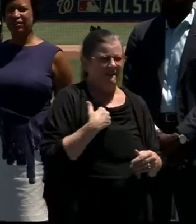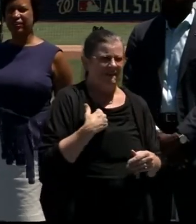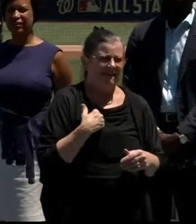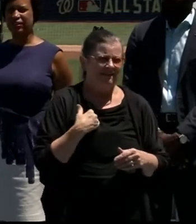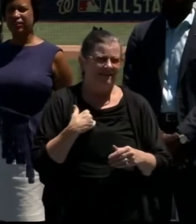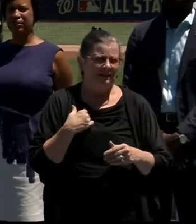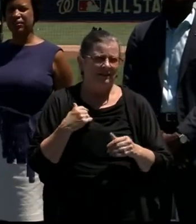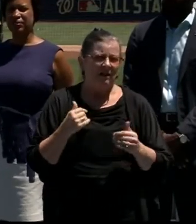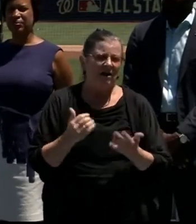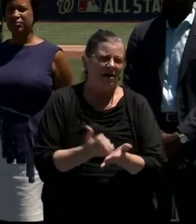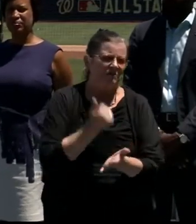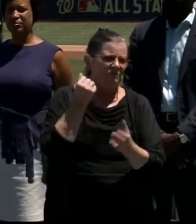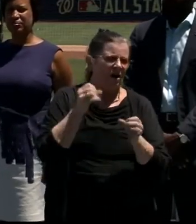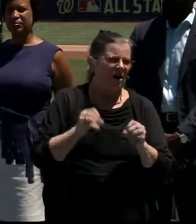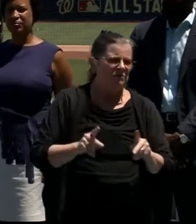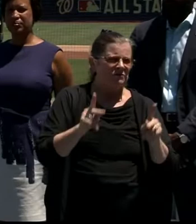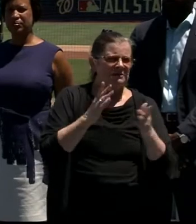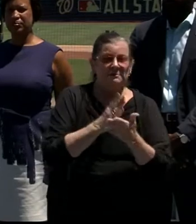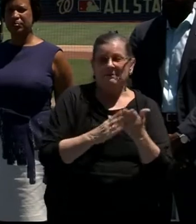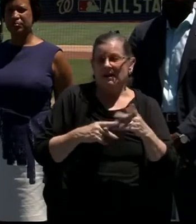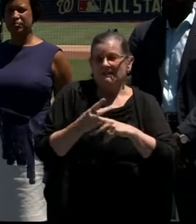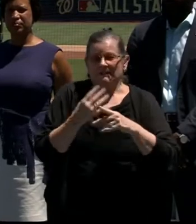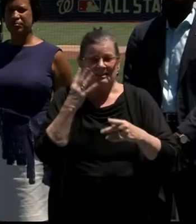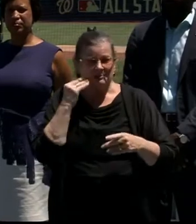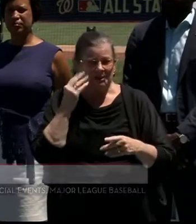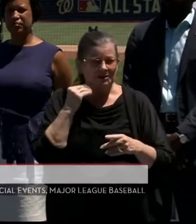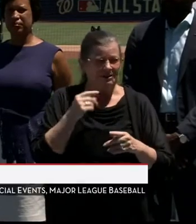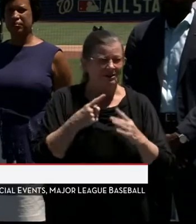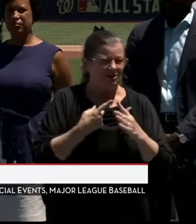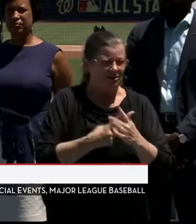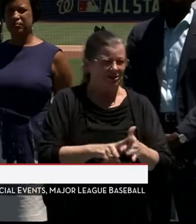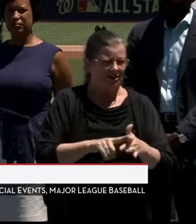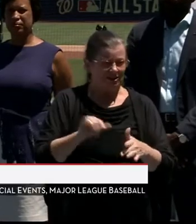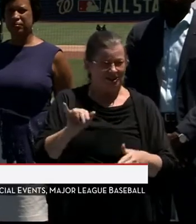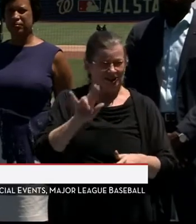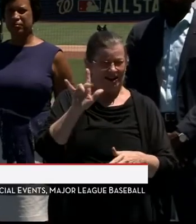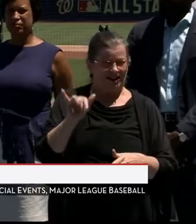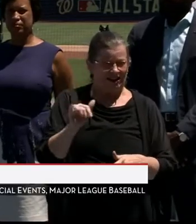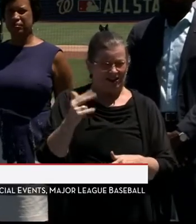STARTING ON FRIDAY, JULY 13TH, GEICO ALL-STAR FAN FEST OPENS AT